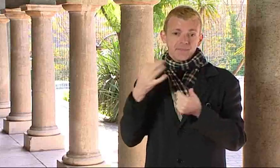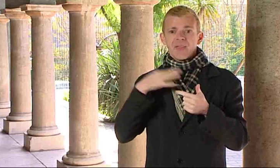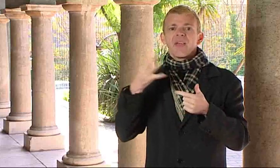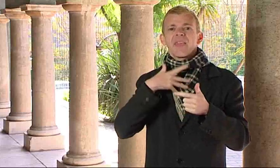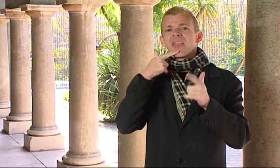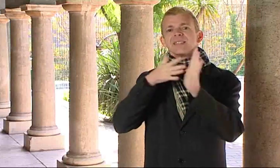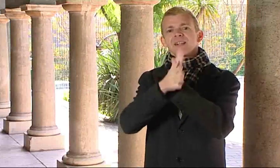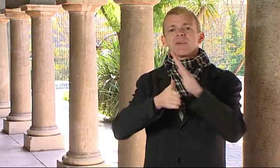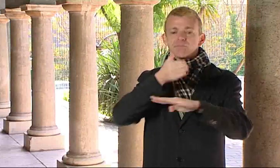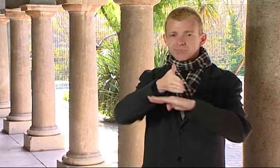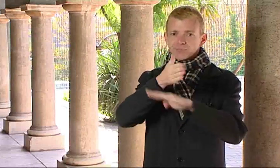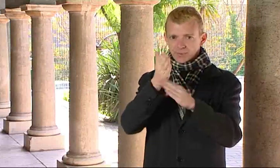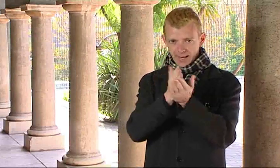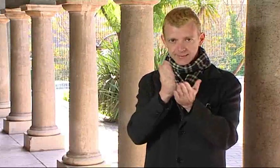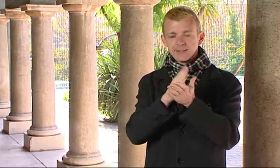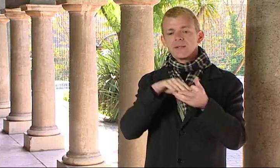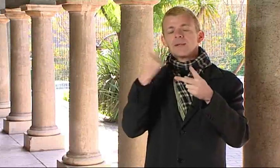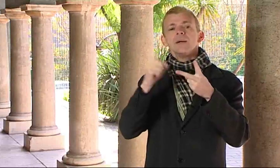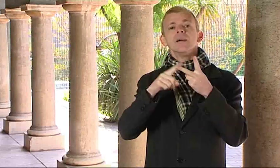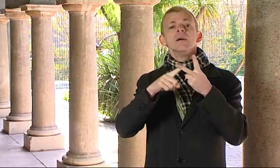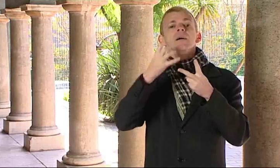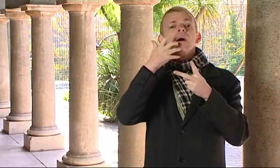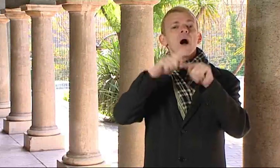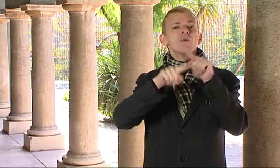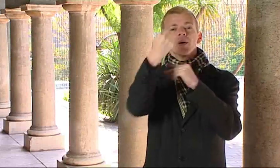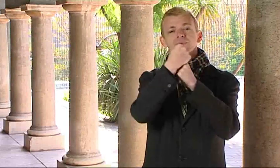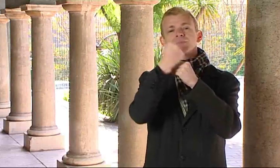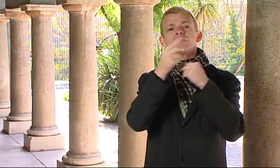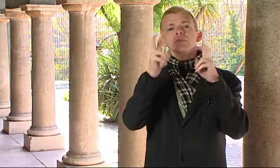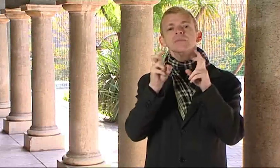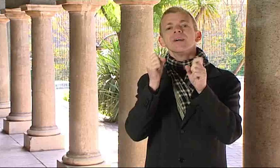it makes it impossible for us to access the classes and the content itself.